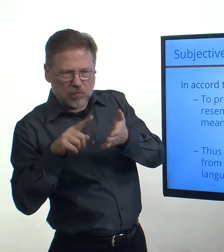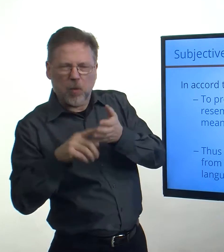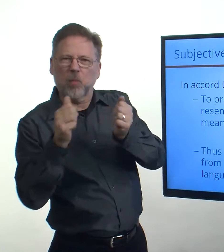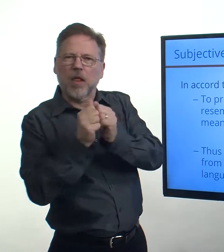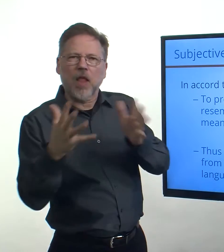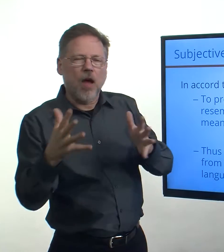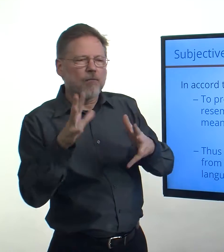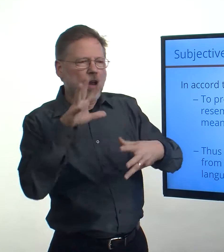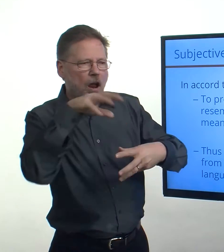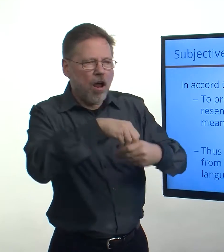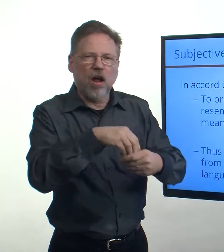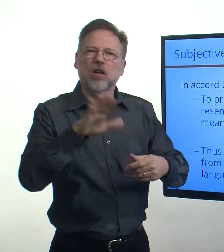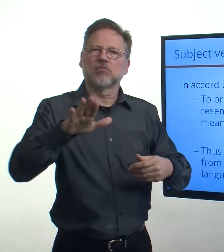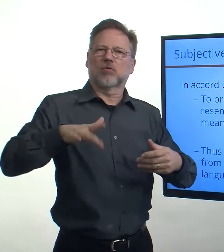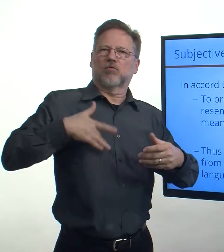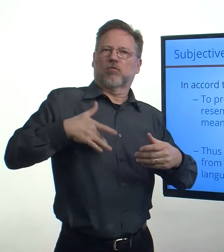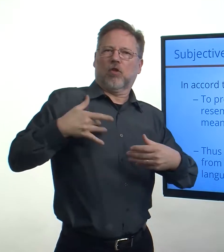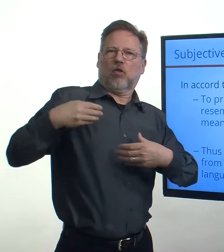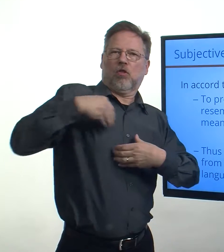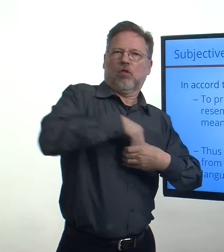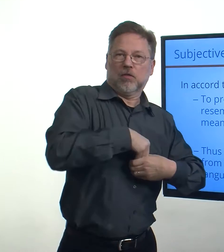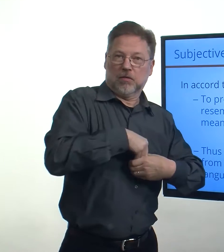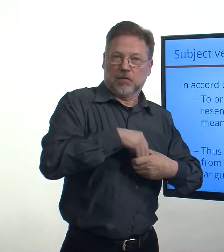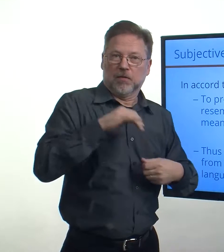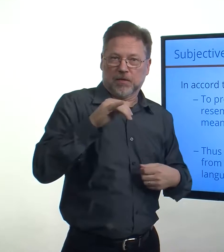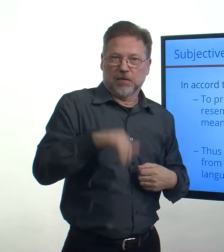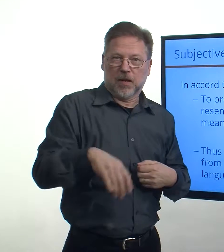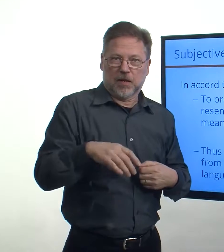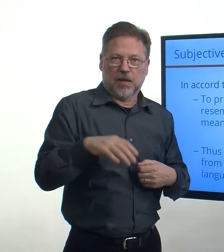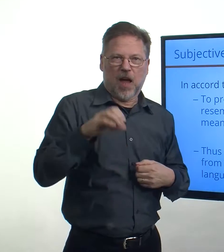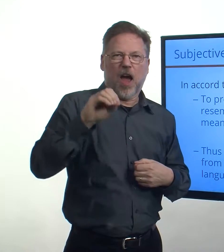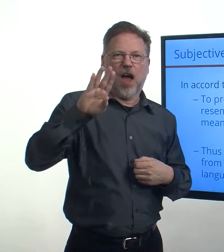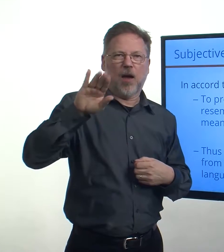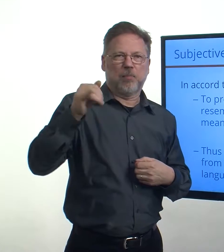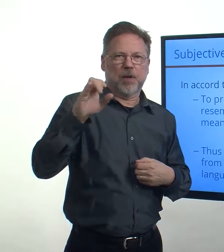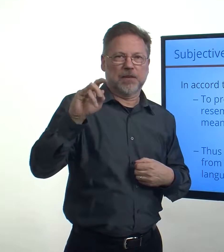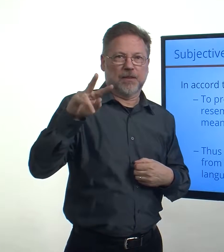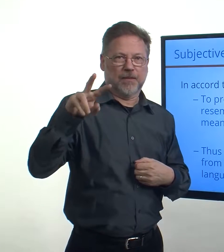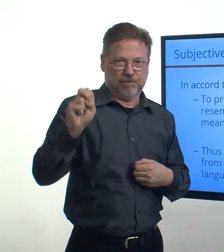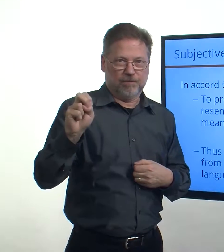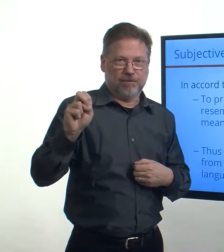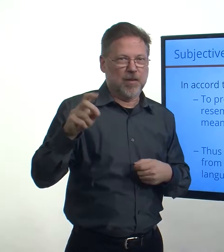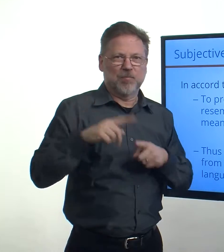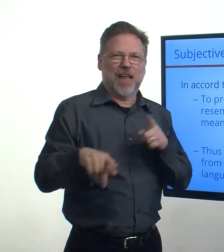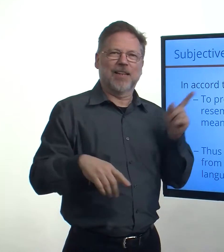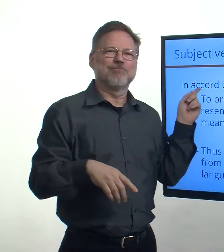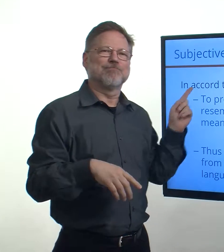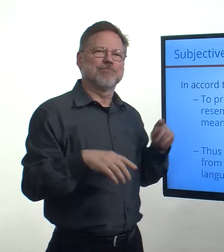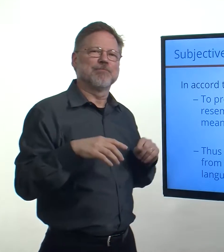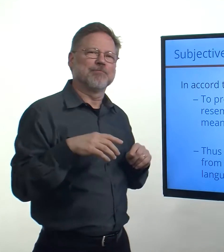order to make a plan for investigation without involving your own intuitions; that would be “objective.”